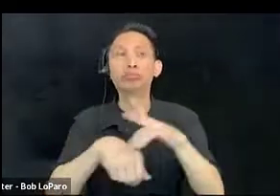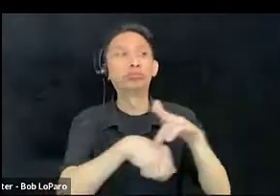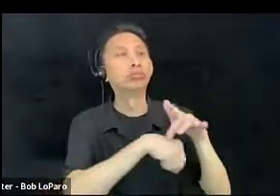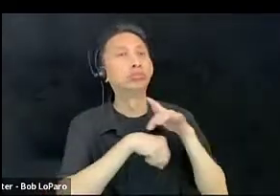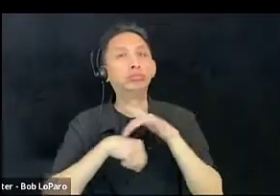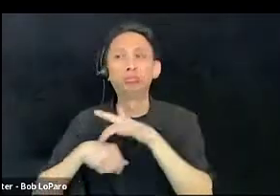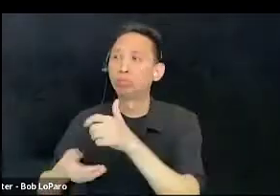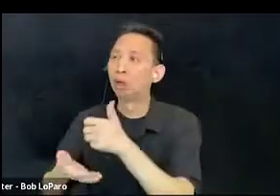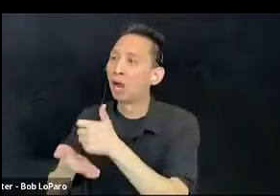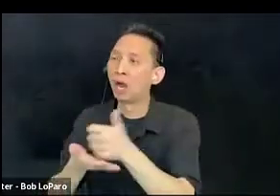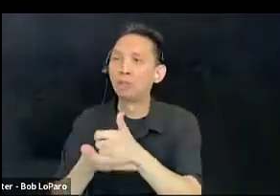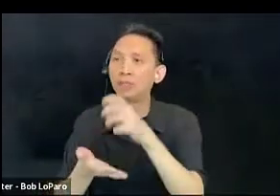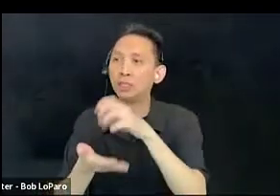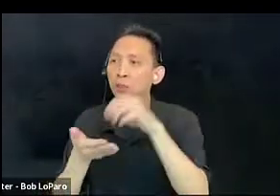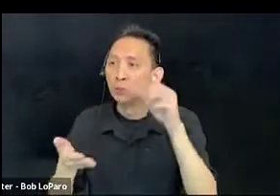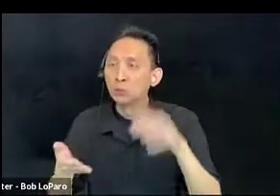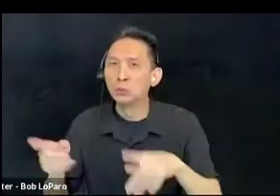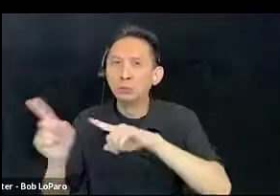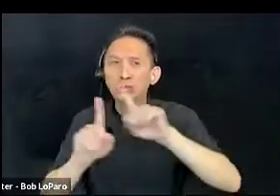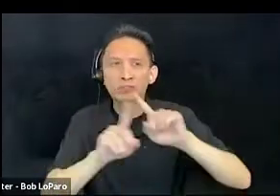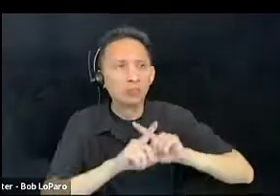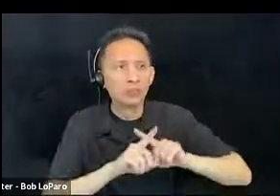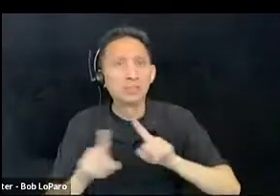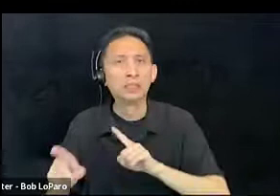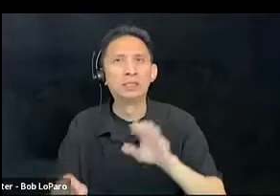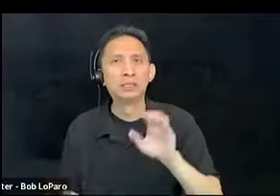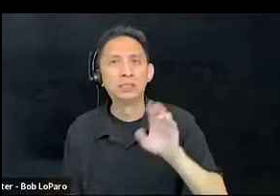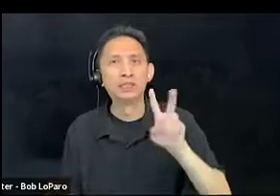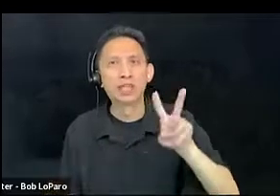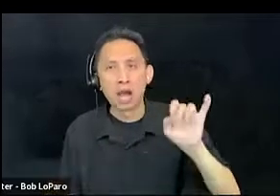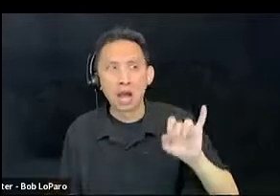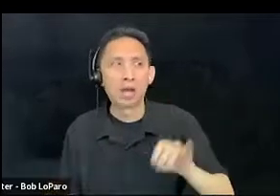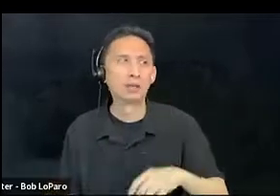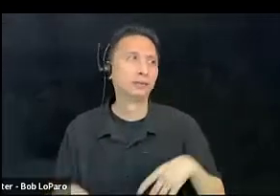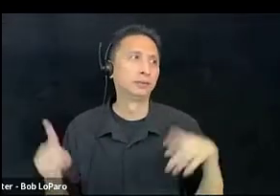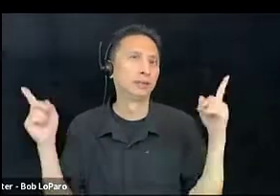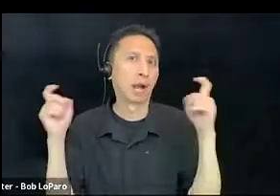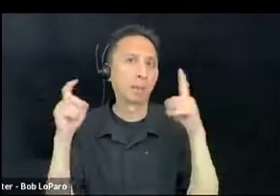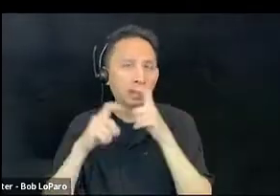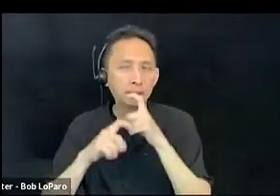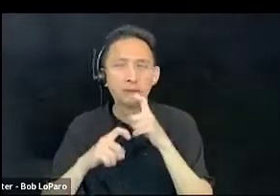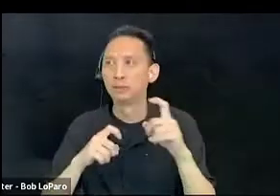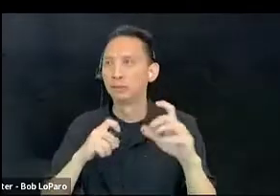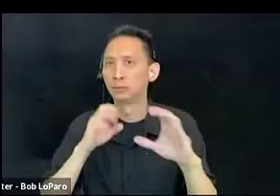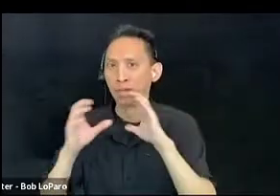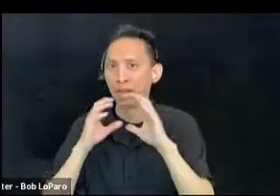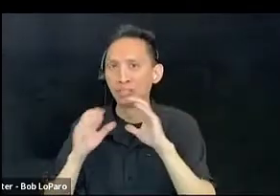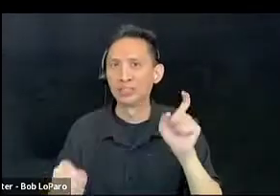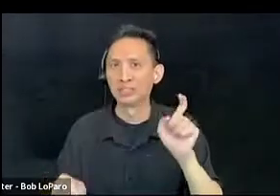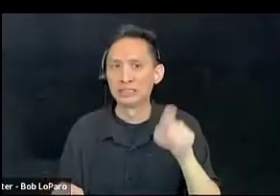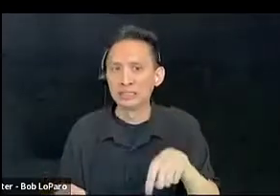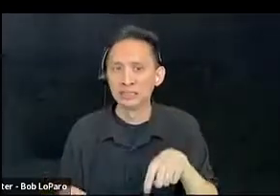and specifically CVI and complex communication needs, you may also be seeing these mismatches.